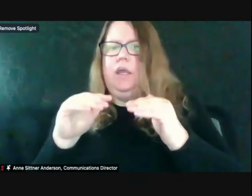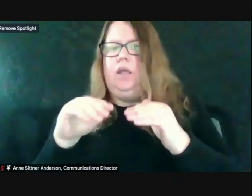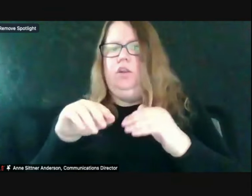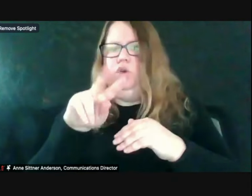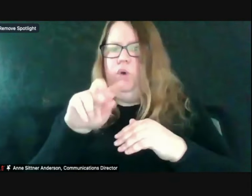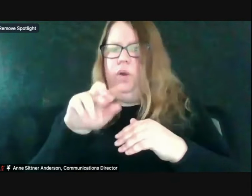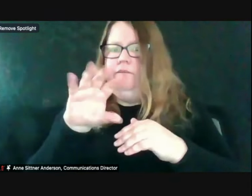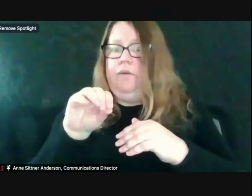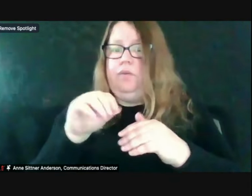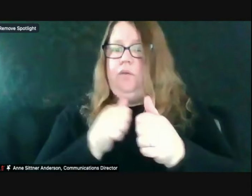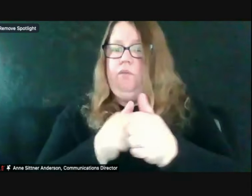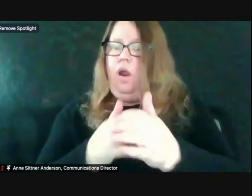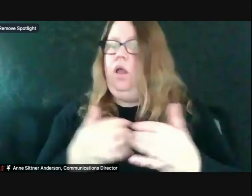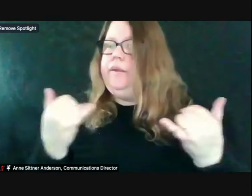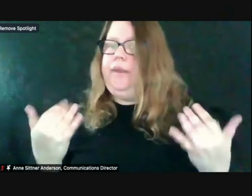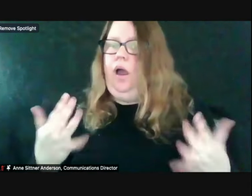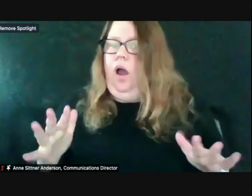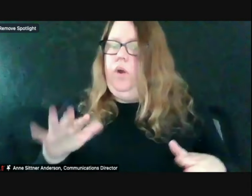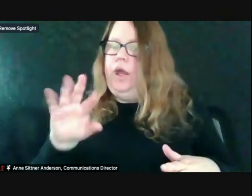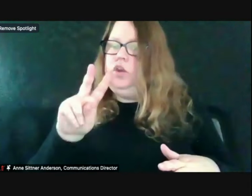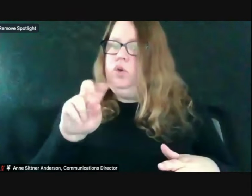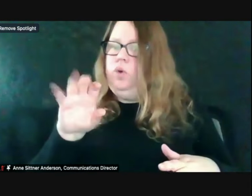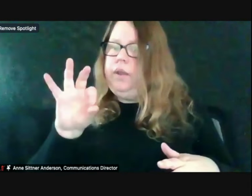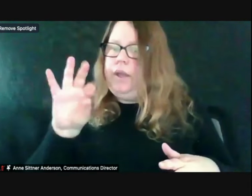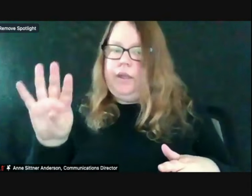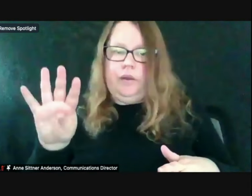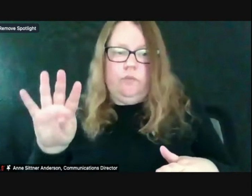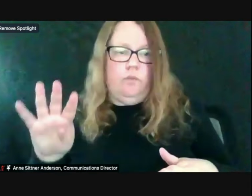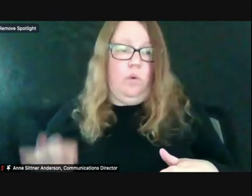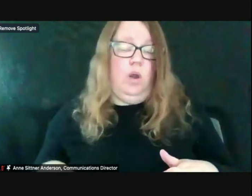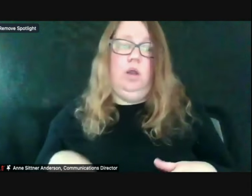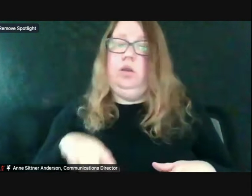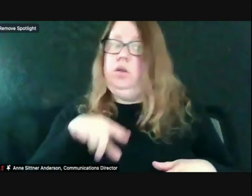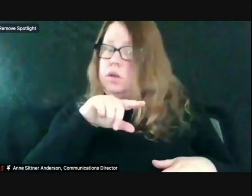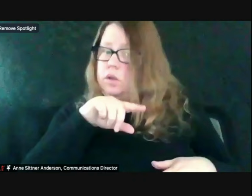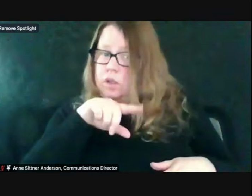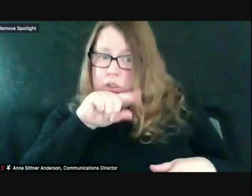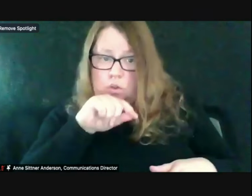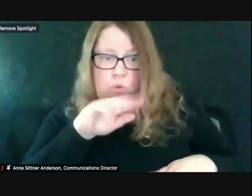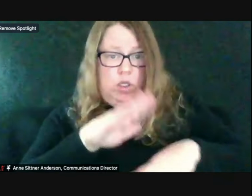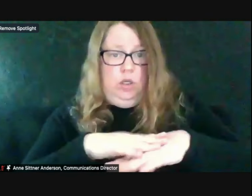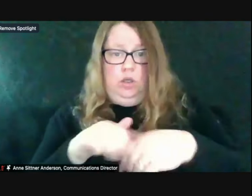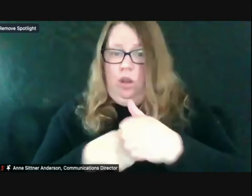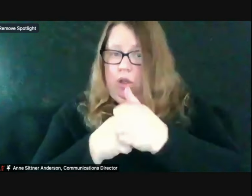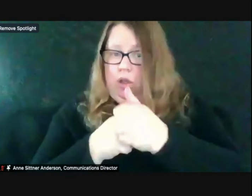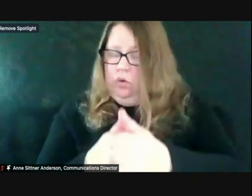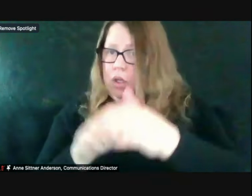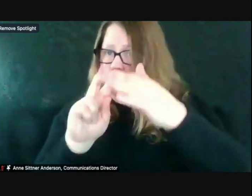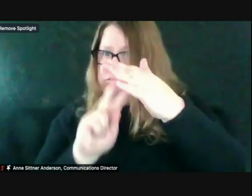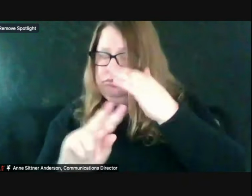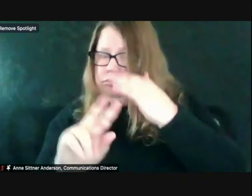We projected 250 followers and we are currently at 294. Twitter is on track.